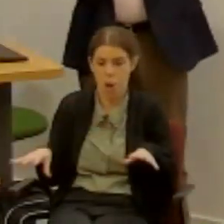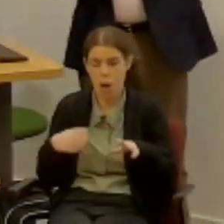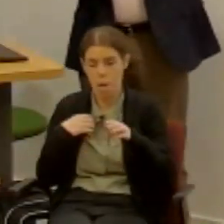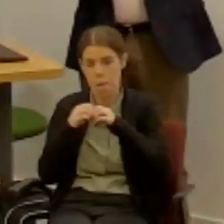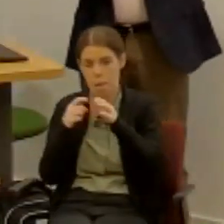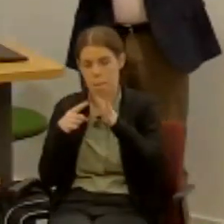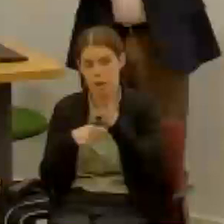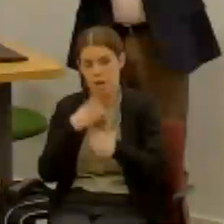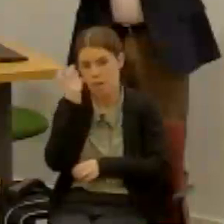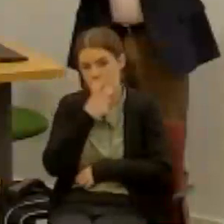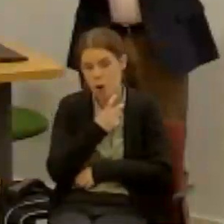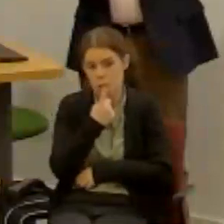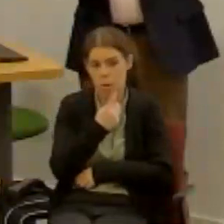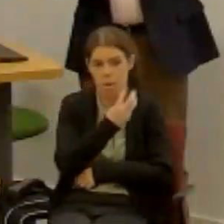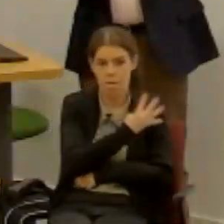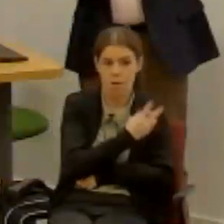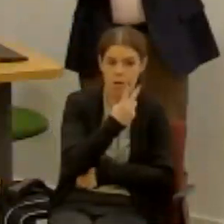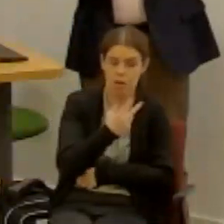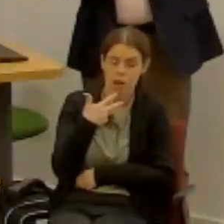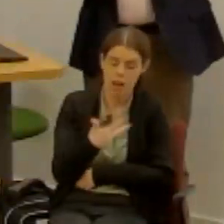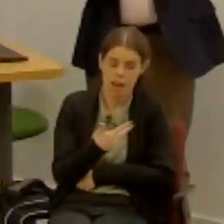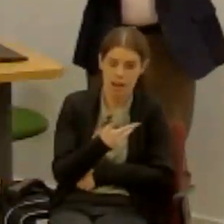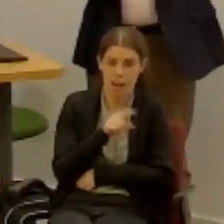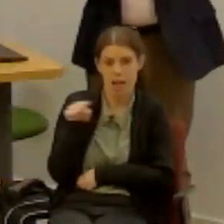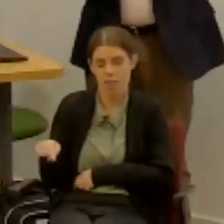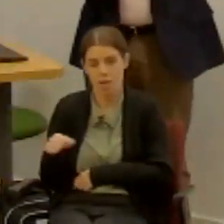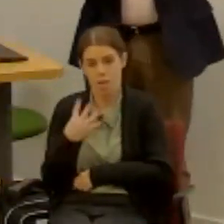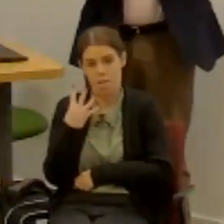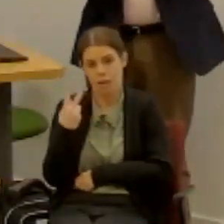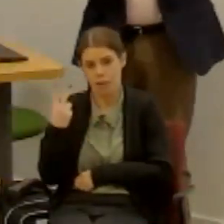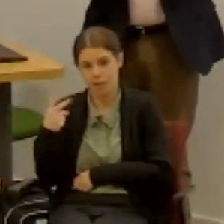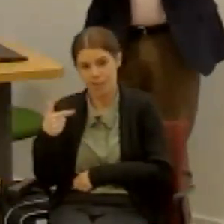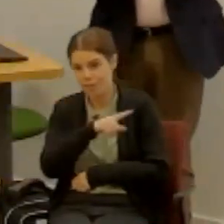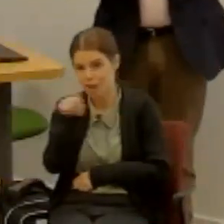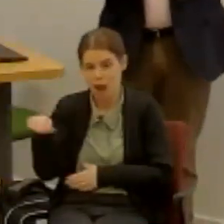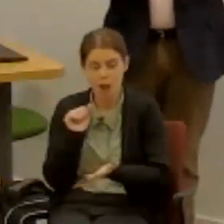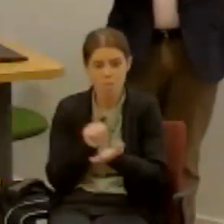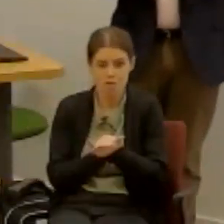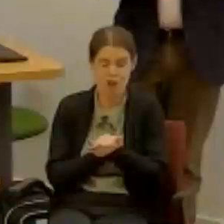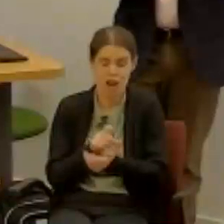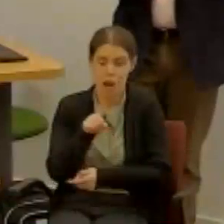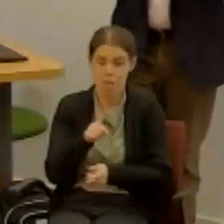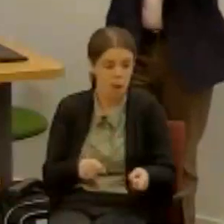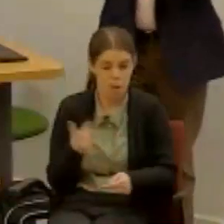If the old leather one was 428 grams, and the other one's 427. You'd all be right, Mike. They're both same.